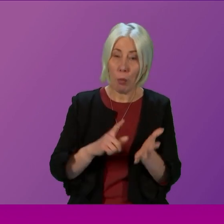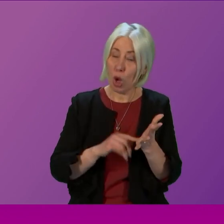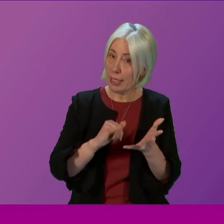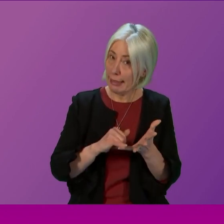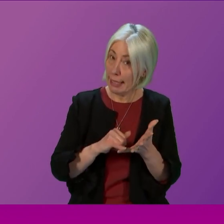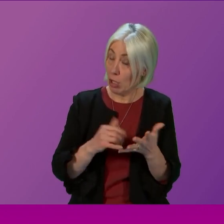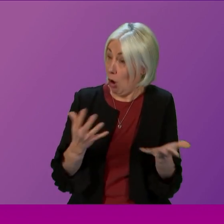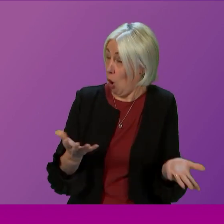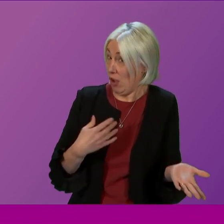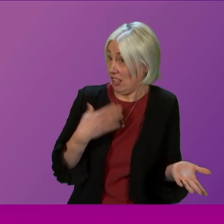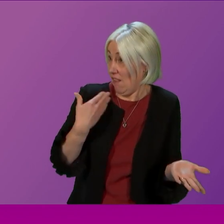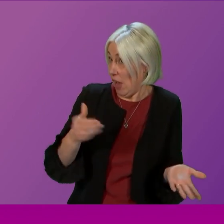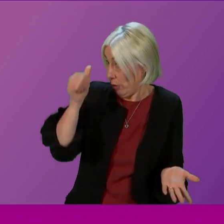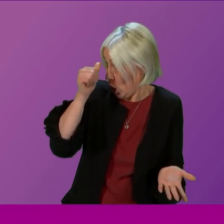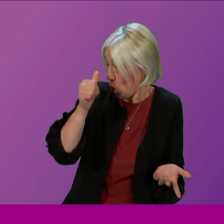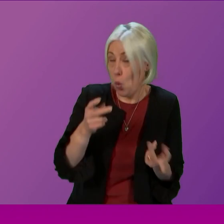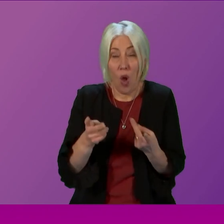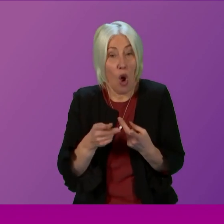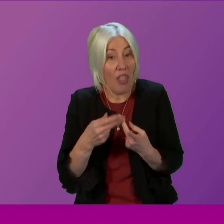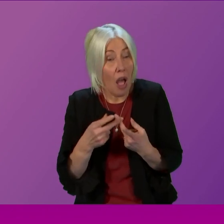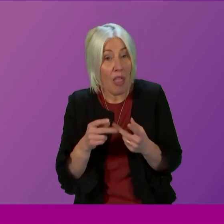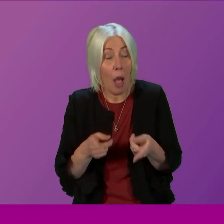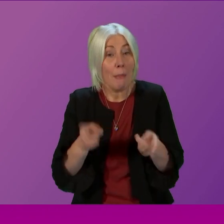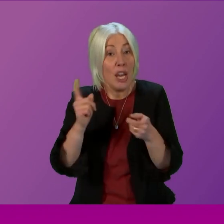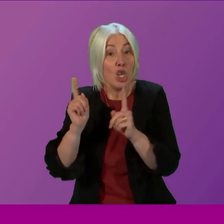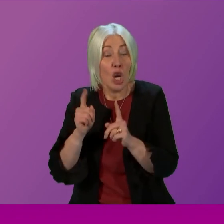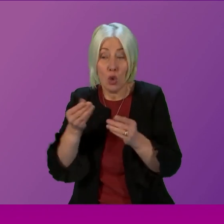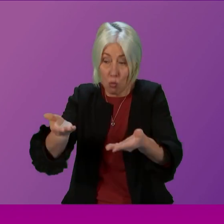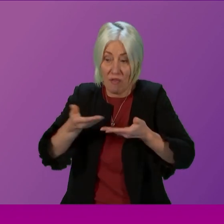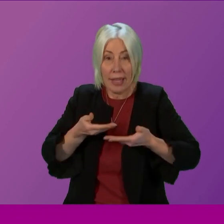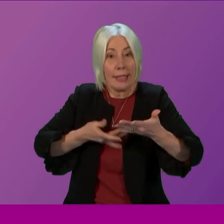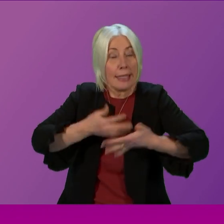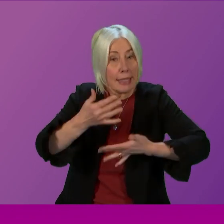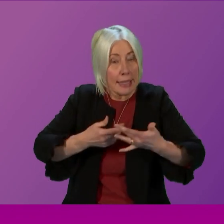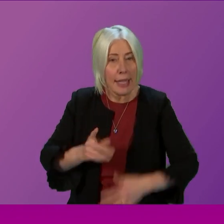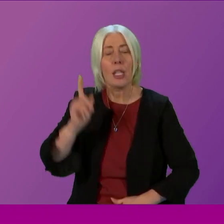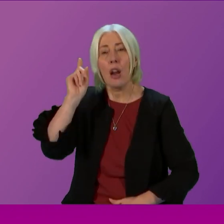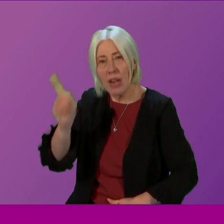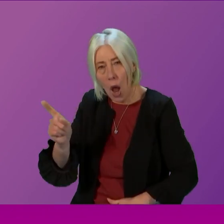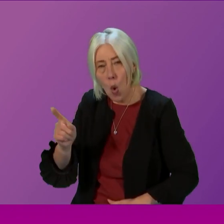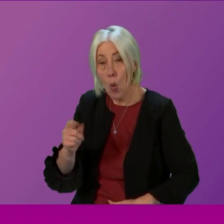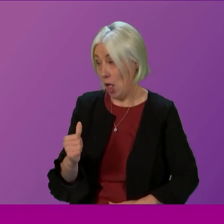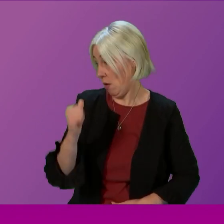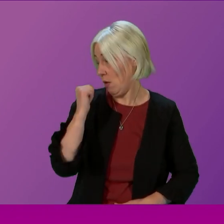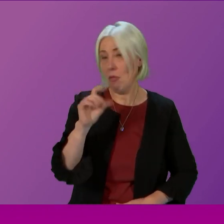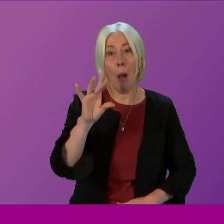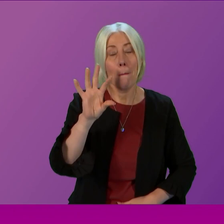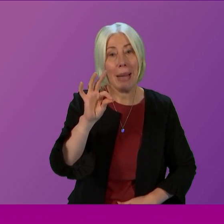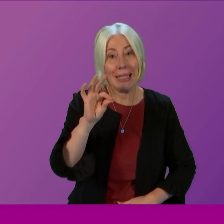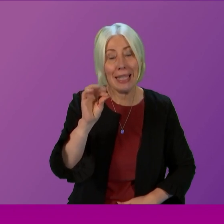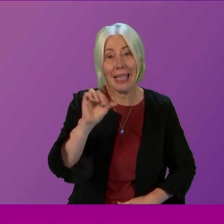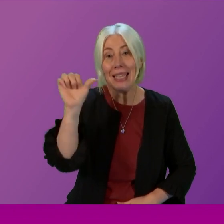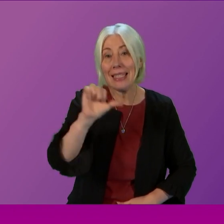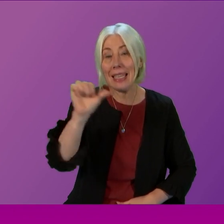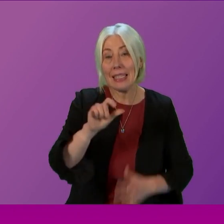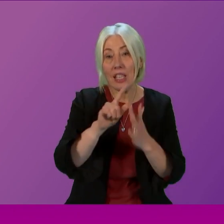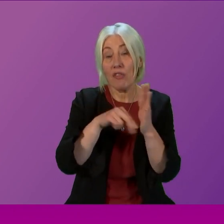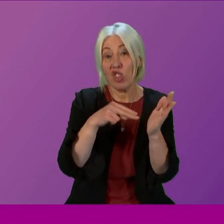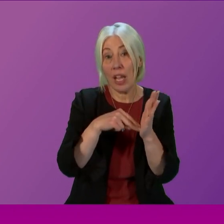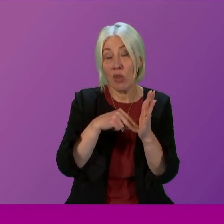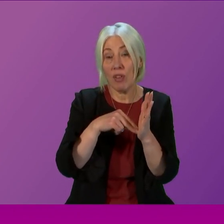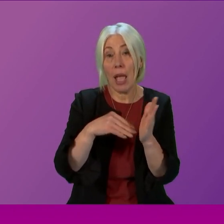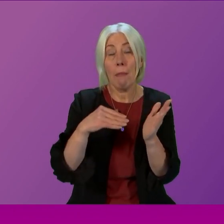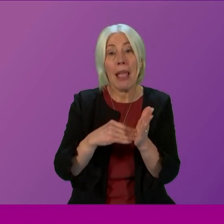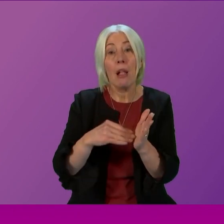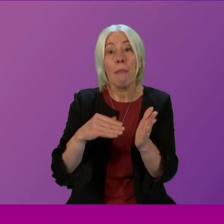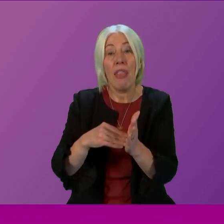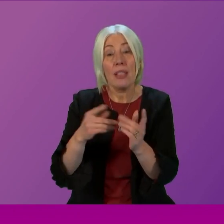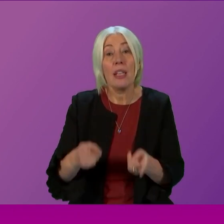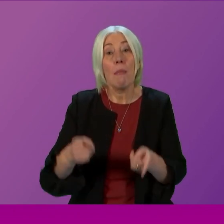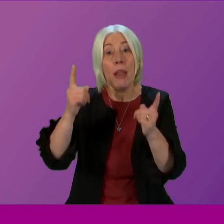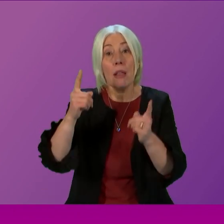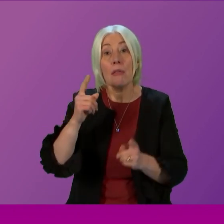to the best of my knowledge, any other ministers who have deployed that statistic.